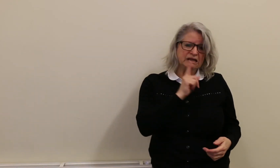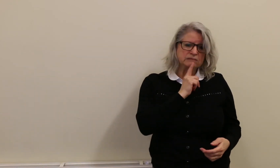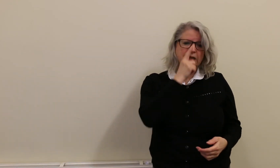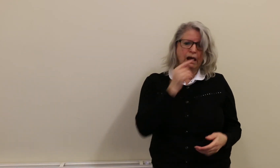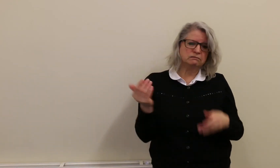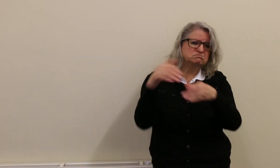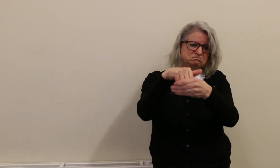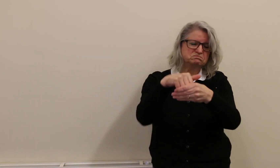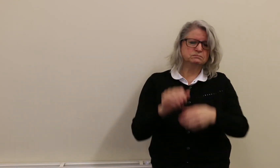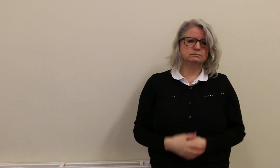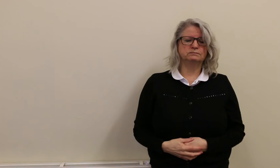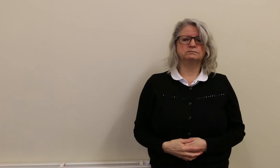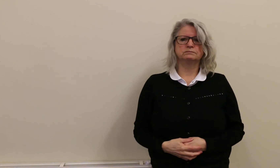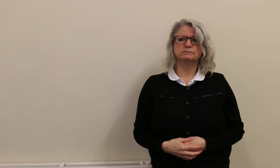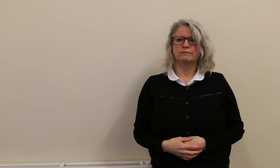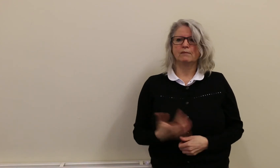Deaf, hearing it doesn't matter.